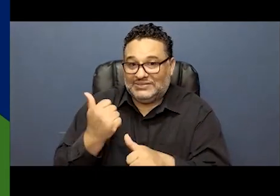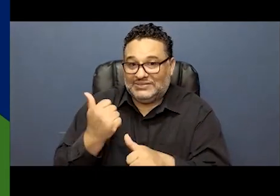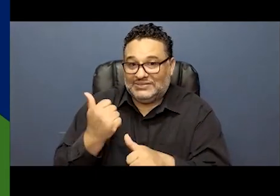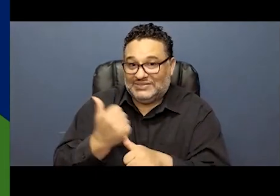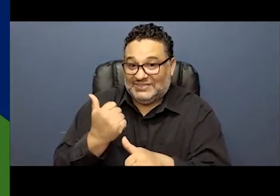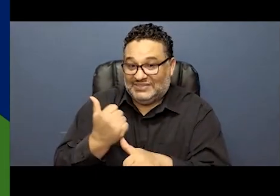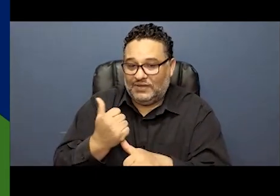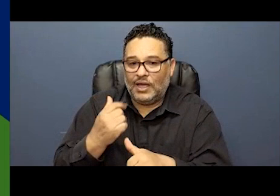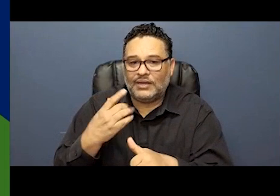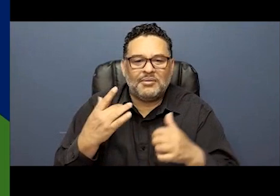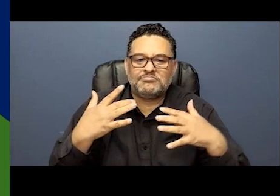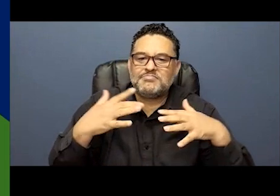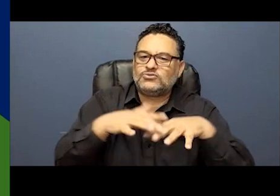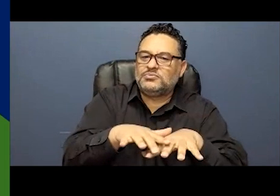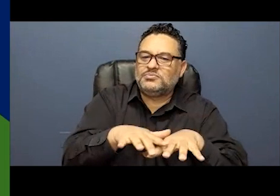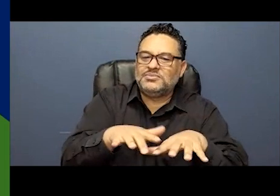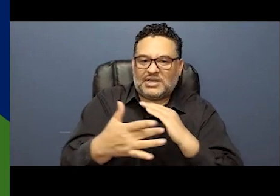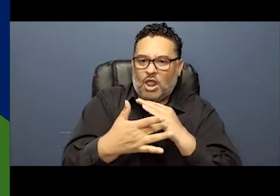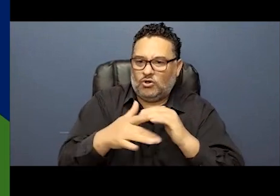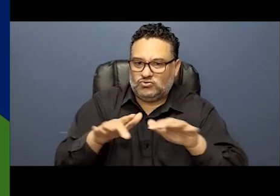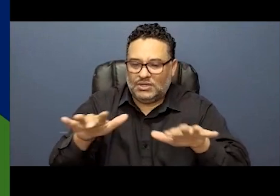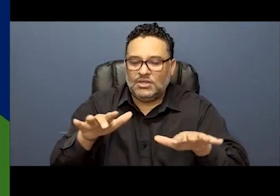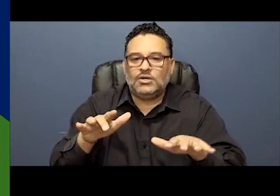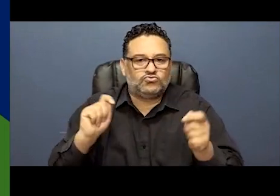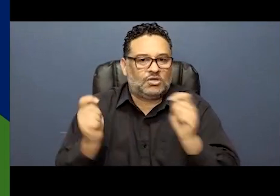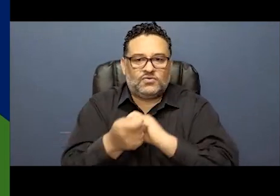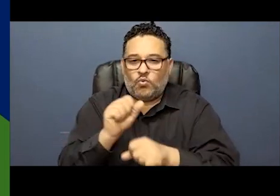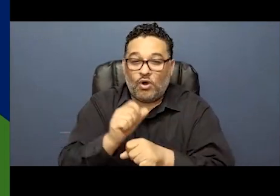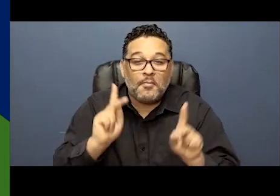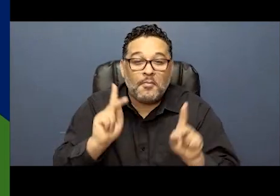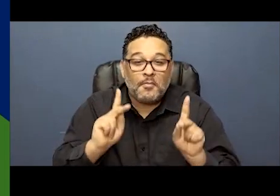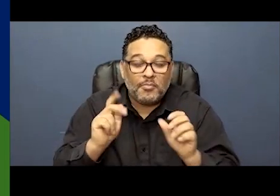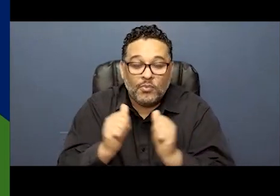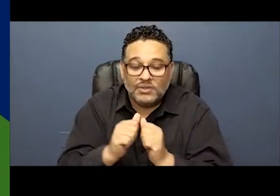mainstream technologies are transforming work for individuals with disabilities.